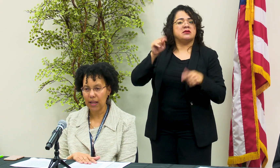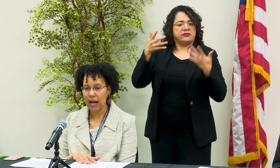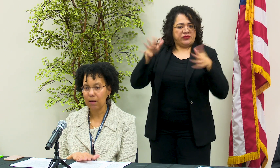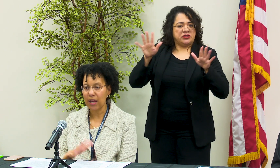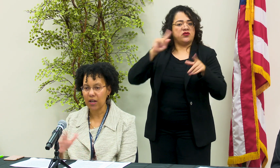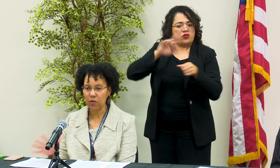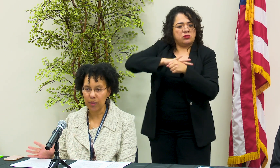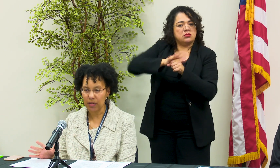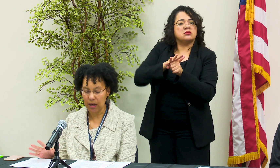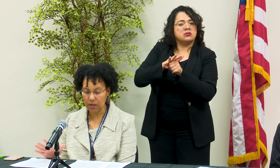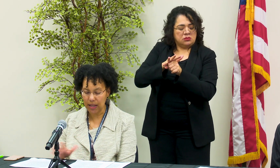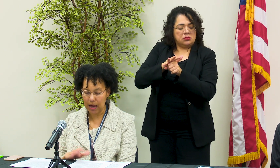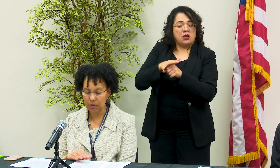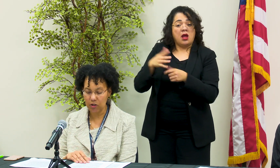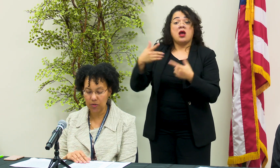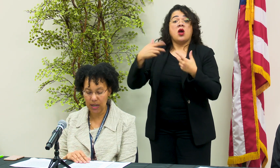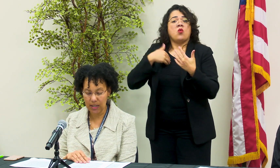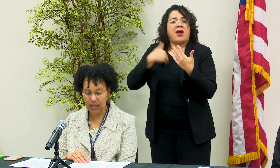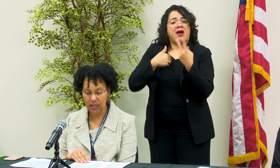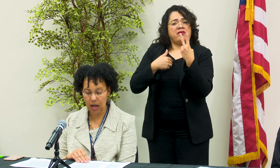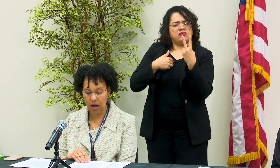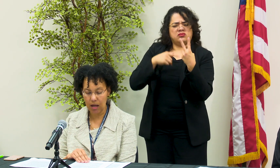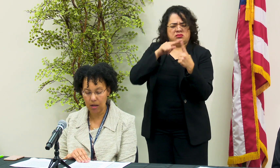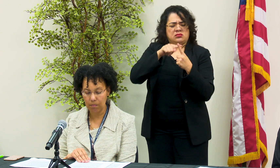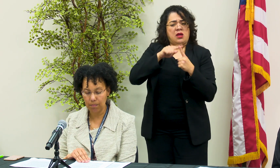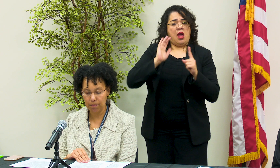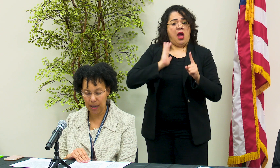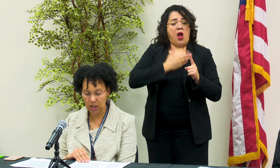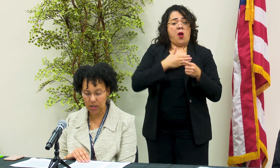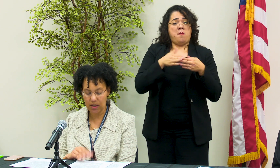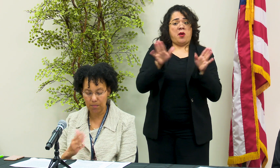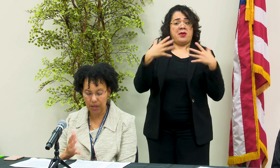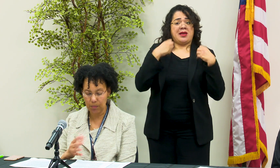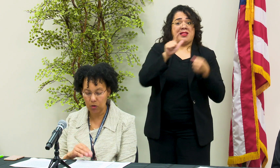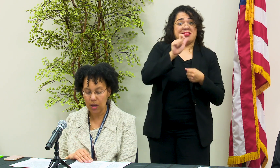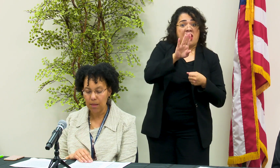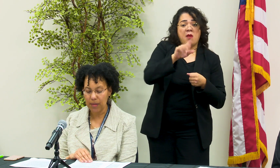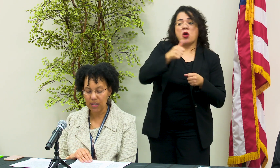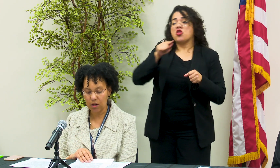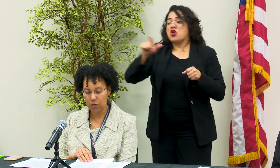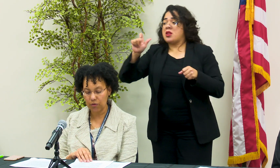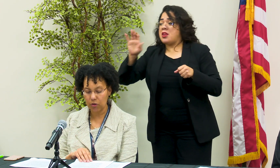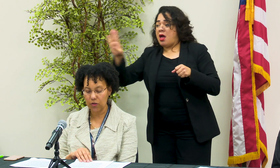lab and other Public Health labs to test patients and people based on referrals